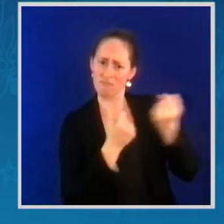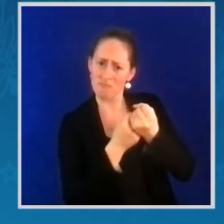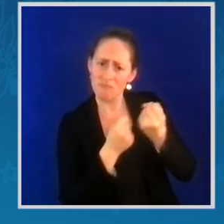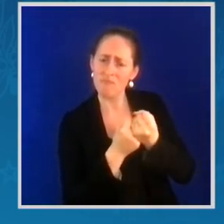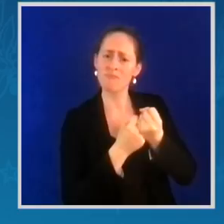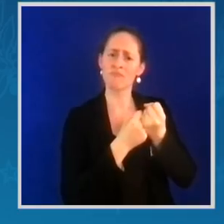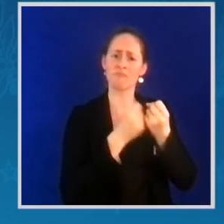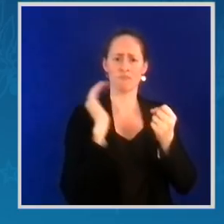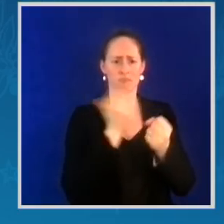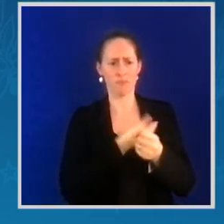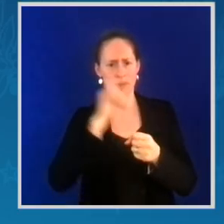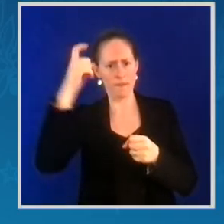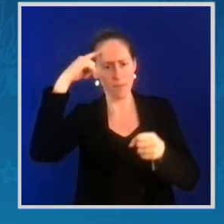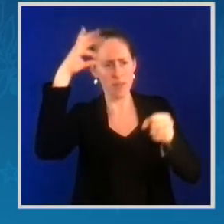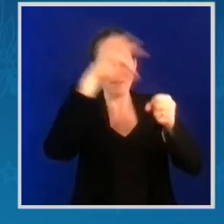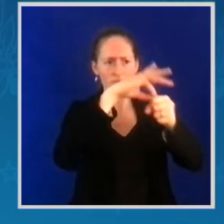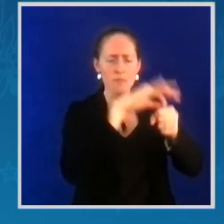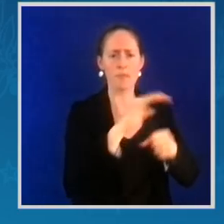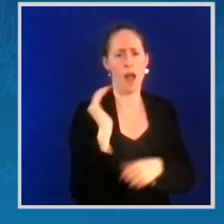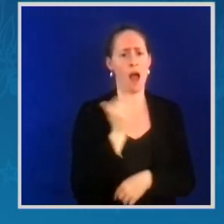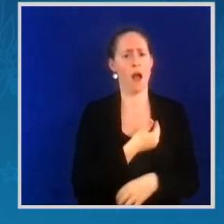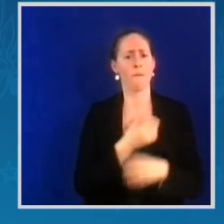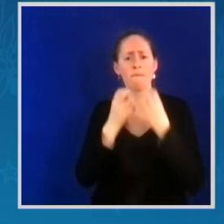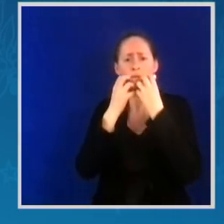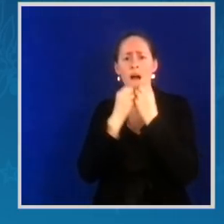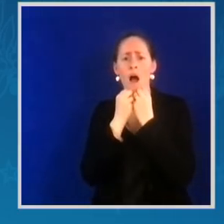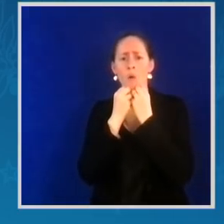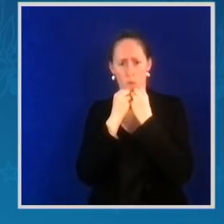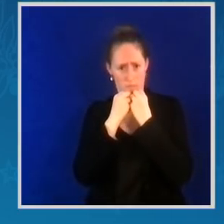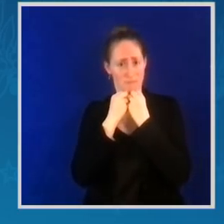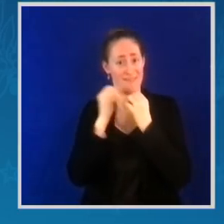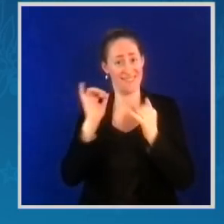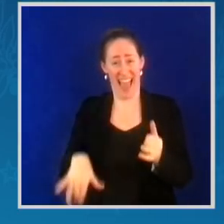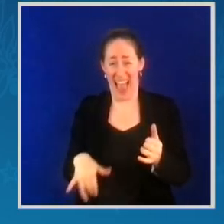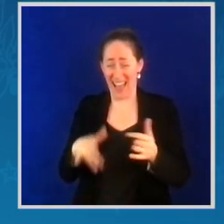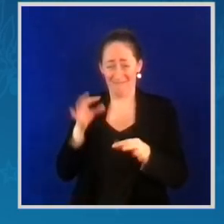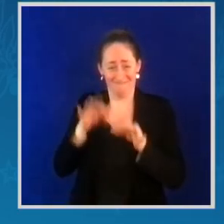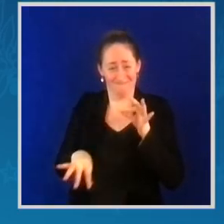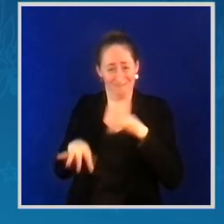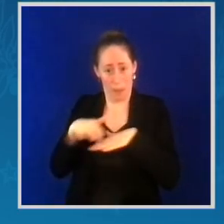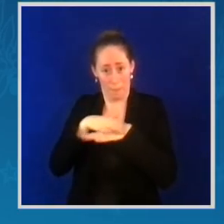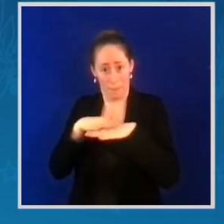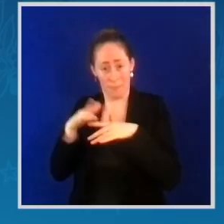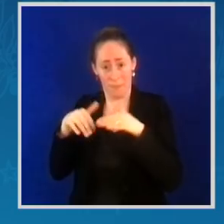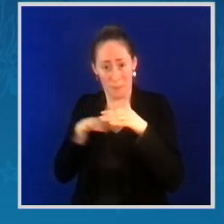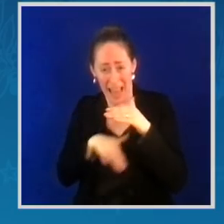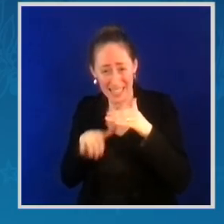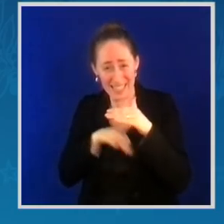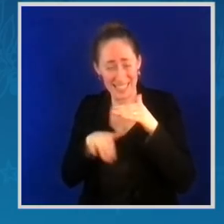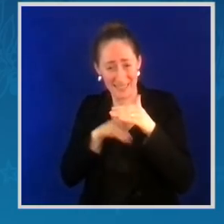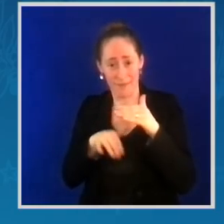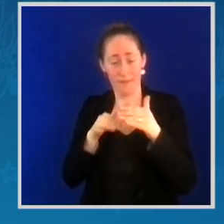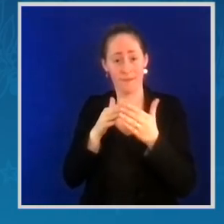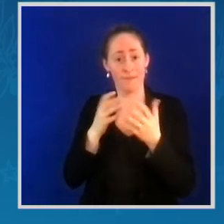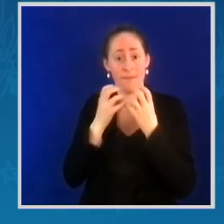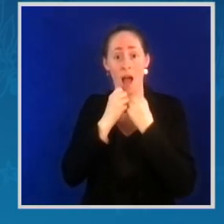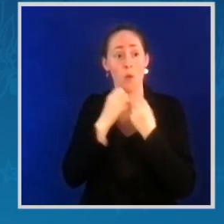free and fair elections. People have the right to vote and it is unimpeded. So there's a lot at stake on this issue